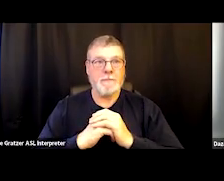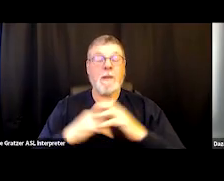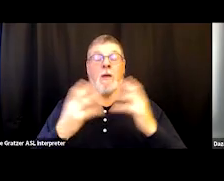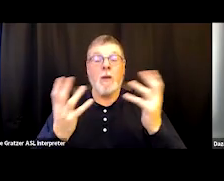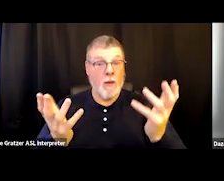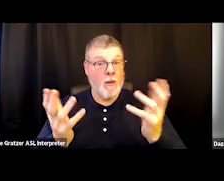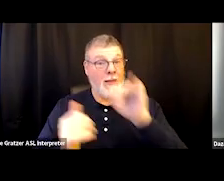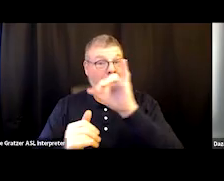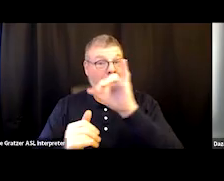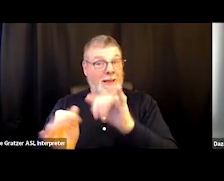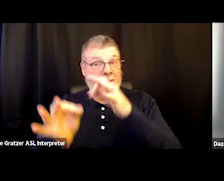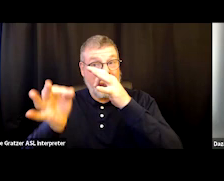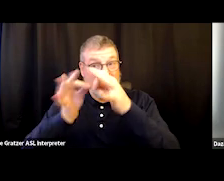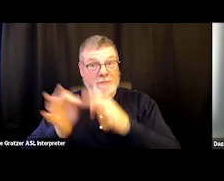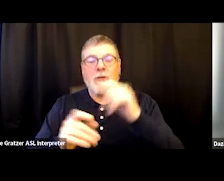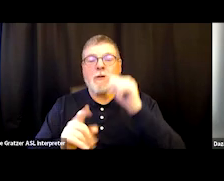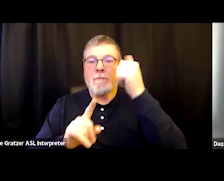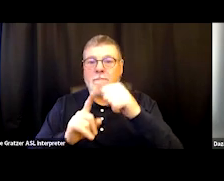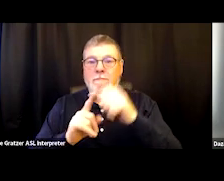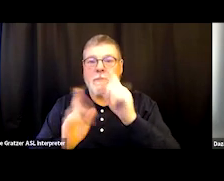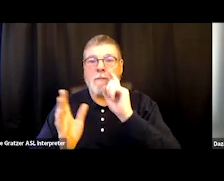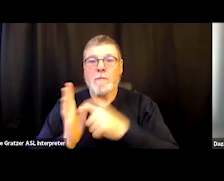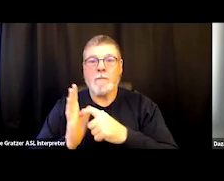it's important to recognize that there has